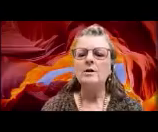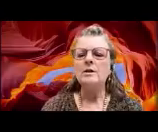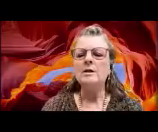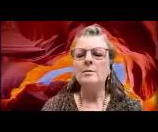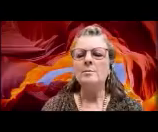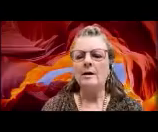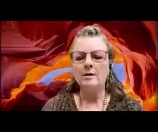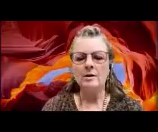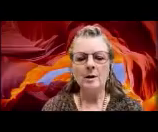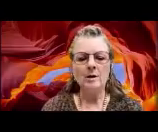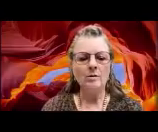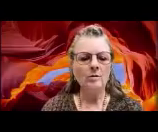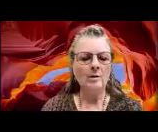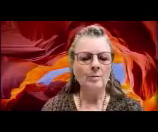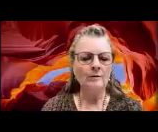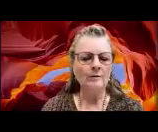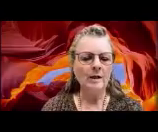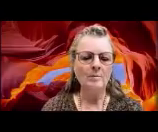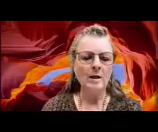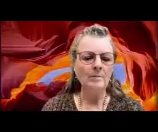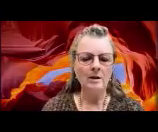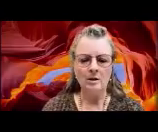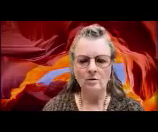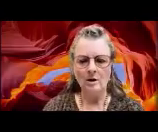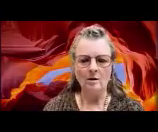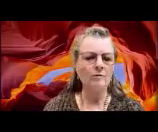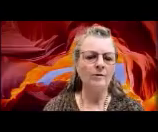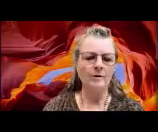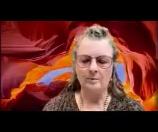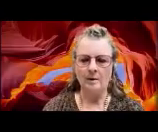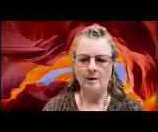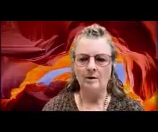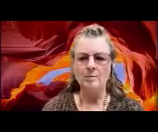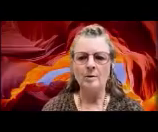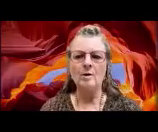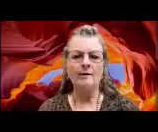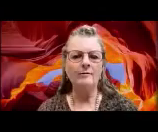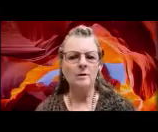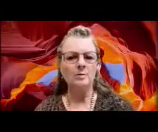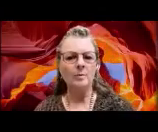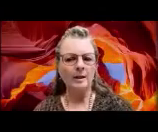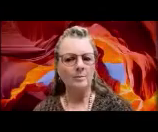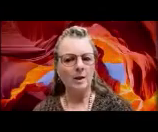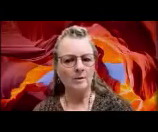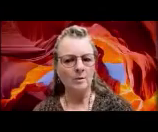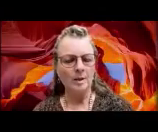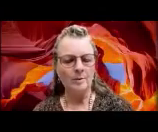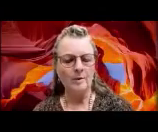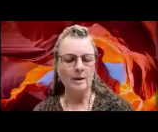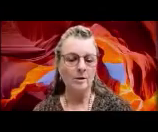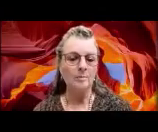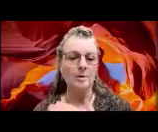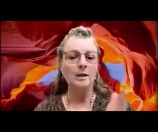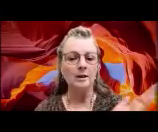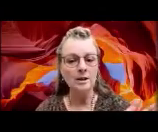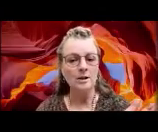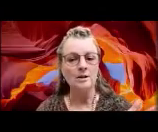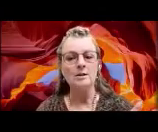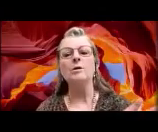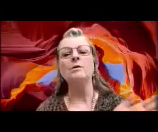still some barriers. I'm going to go through them briefly, and maybe you are over these barriers, but you have to explain them to other people that could be clinicians, or it